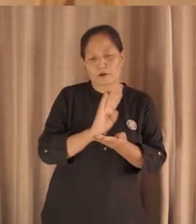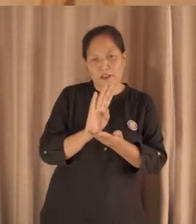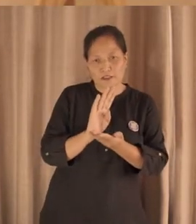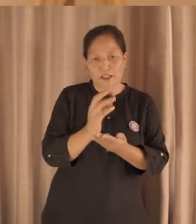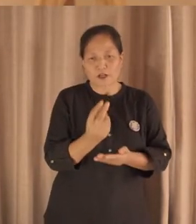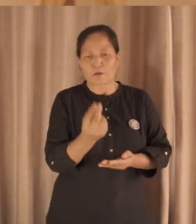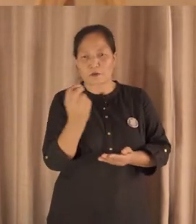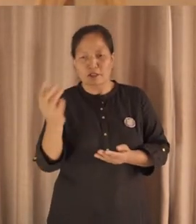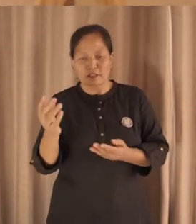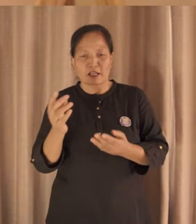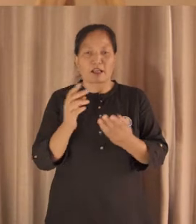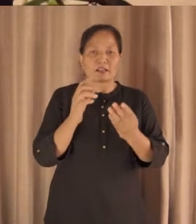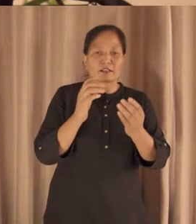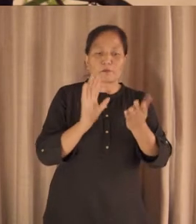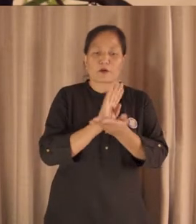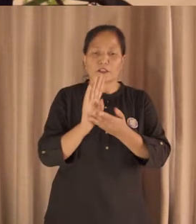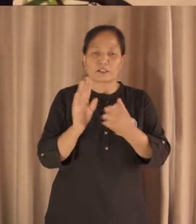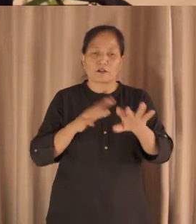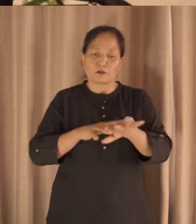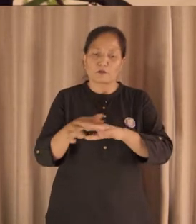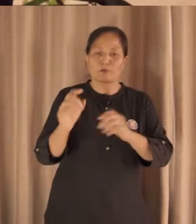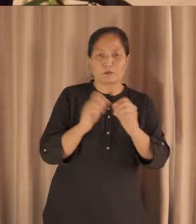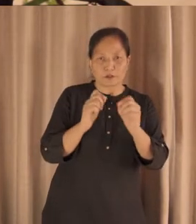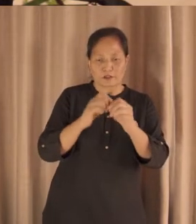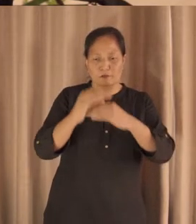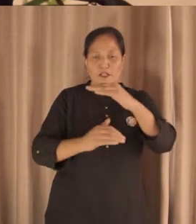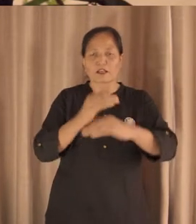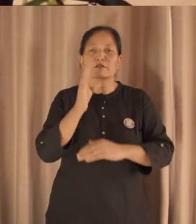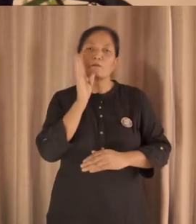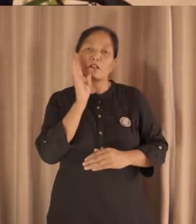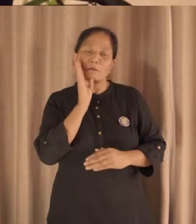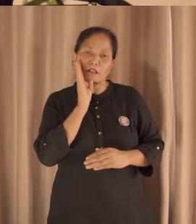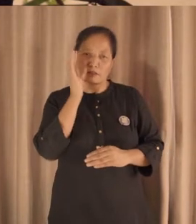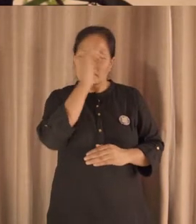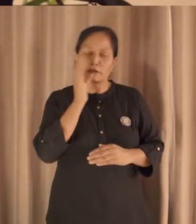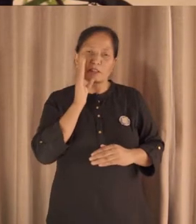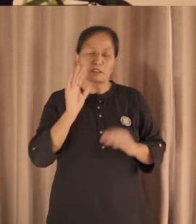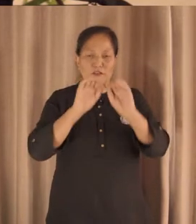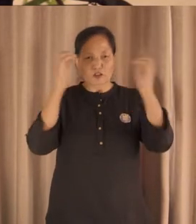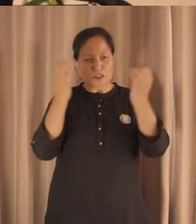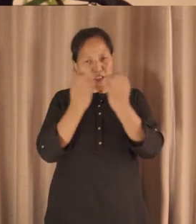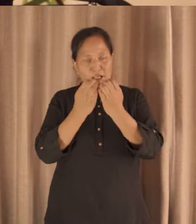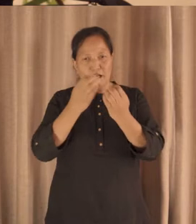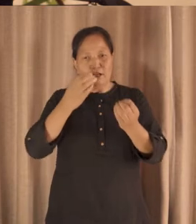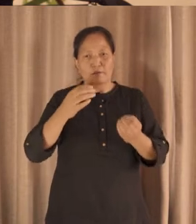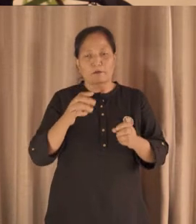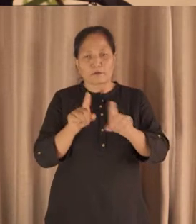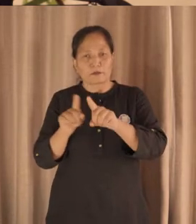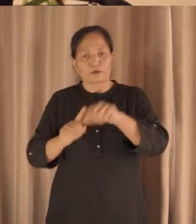the festival of the Tharu community but do not teach how it is celebrated in detail which makes it difficult for the non-indigenous group of people to understand as they do not